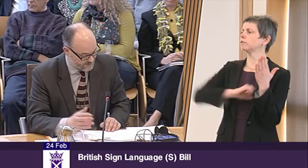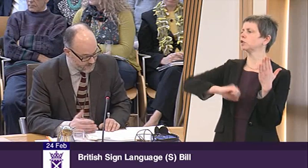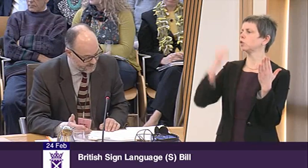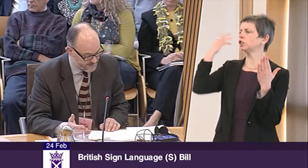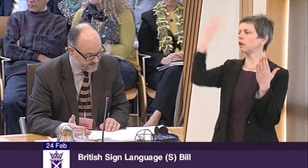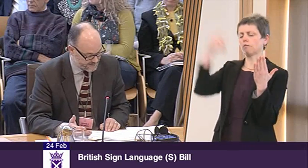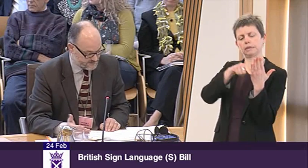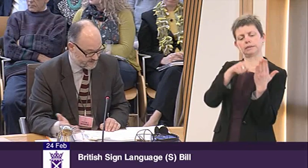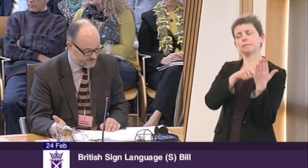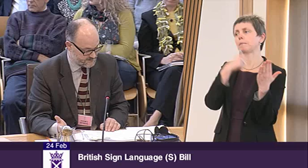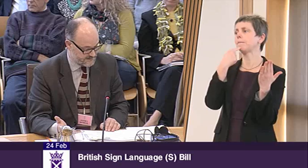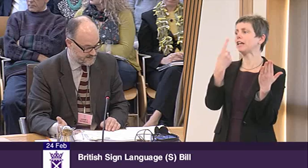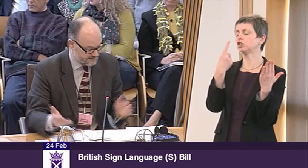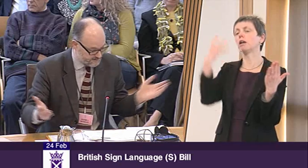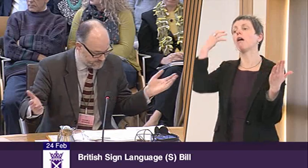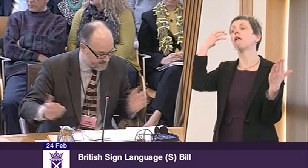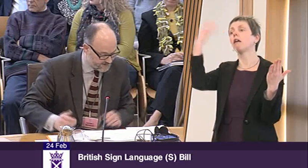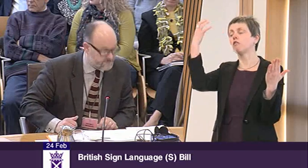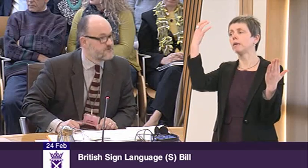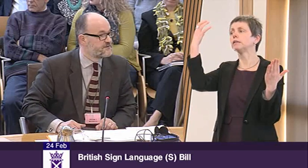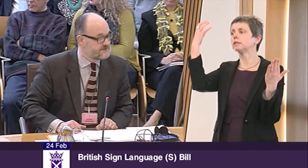states clearly in paragraph 238 that